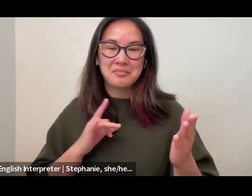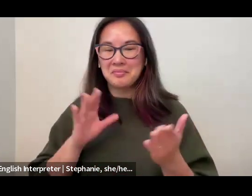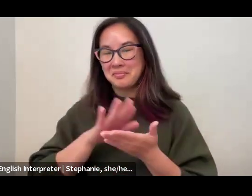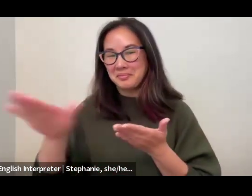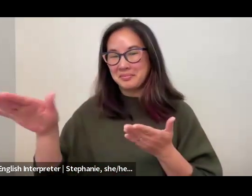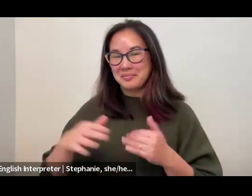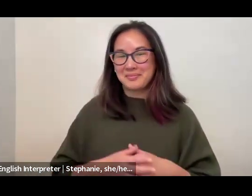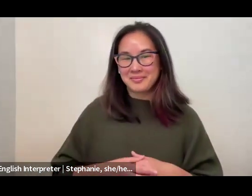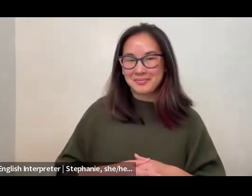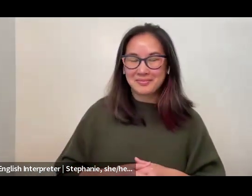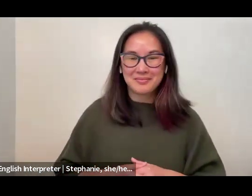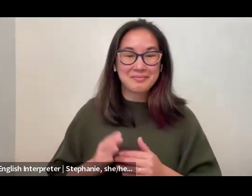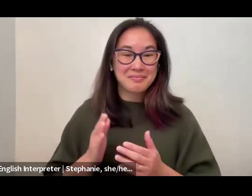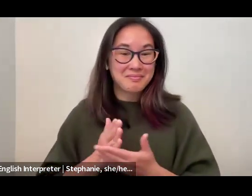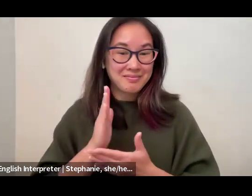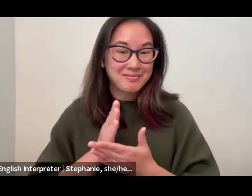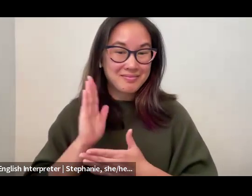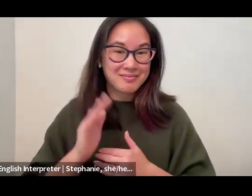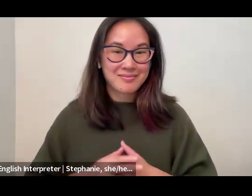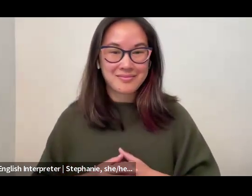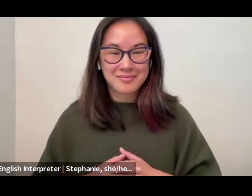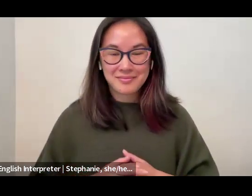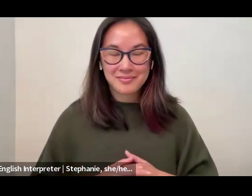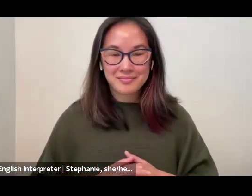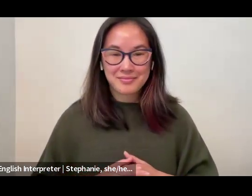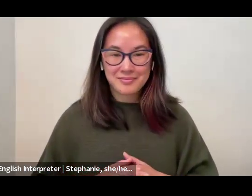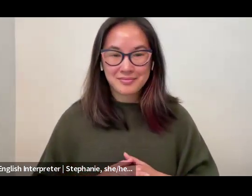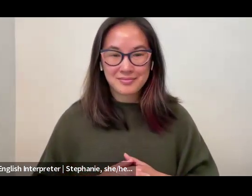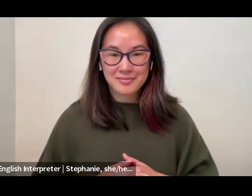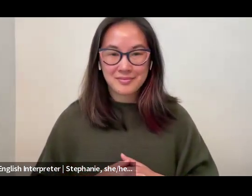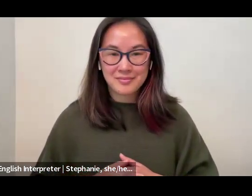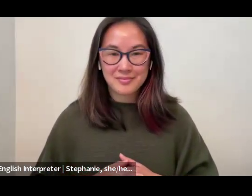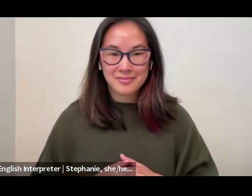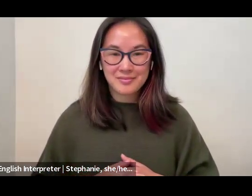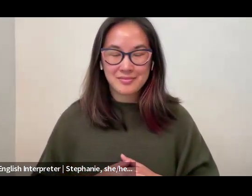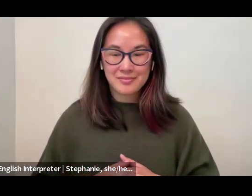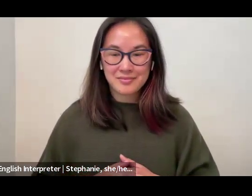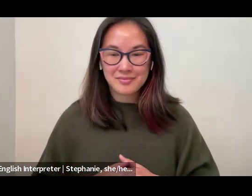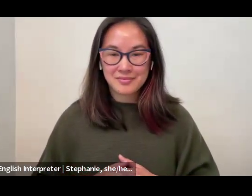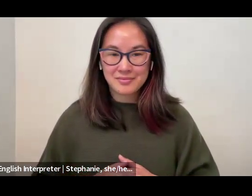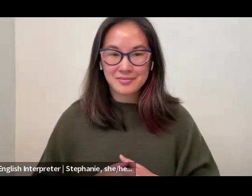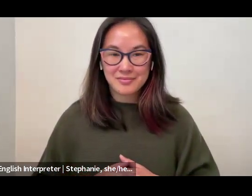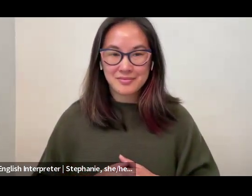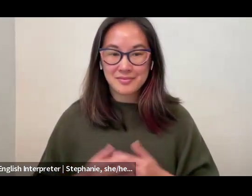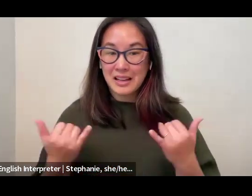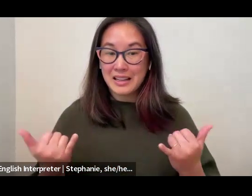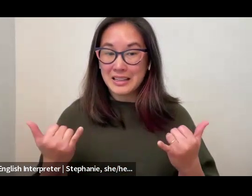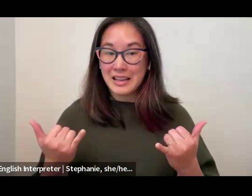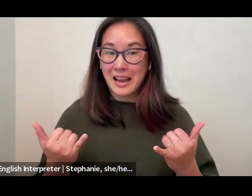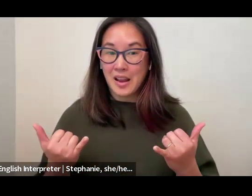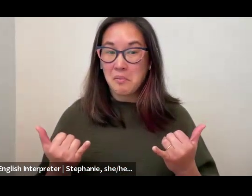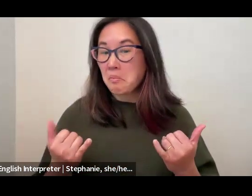All righty, now, let's do bonus round, if you're interested.